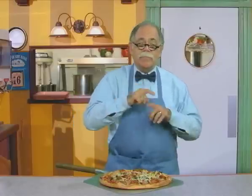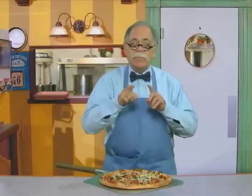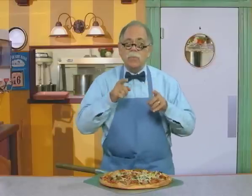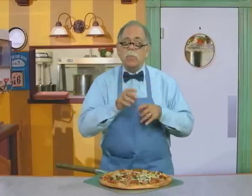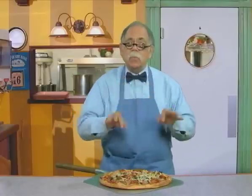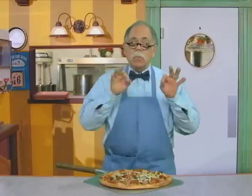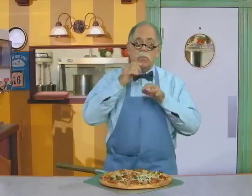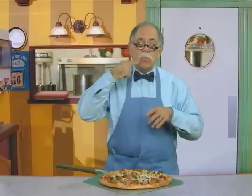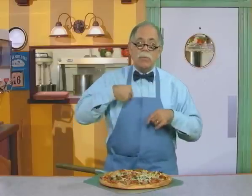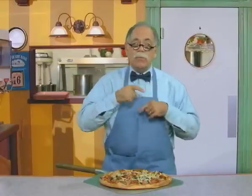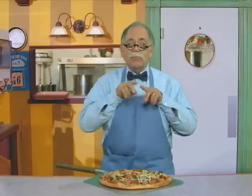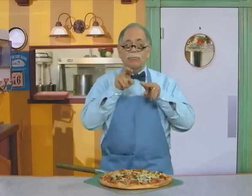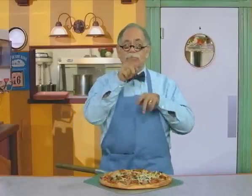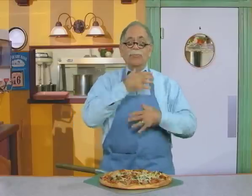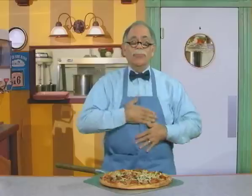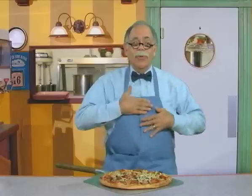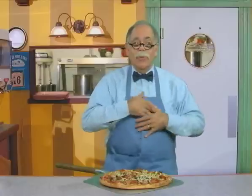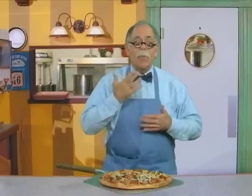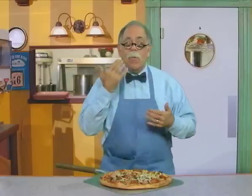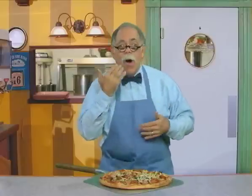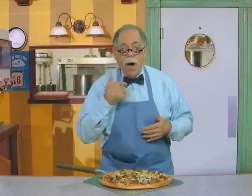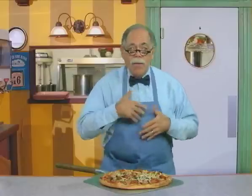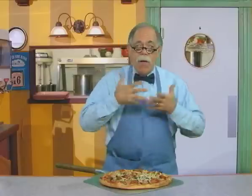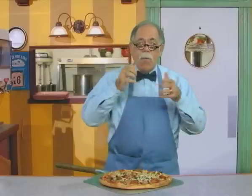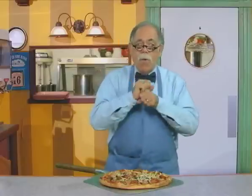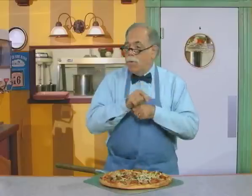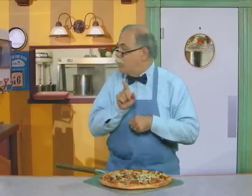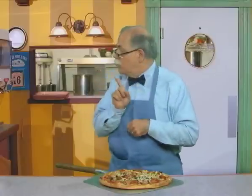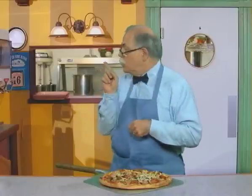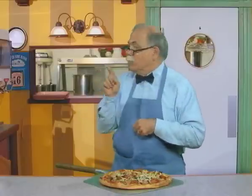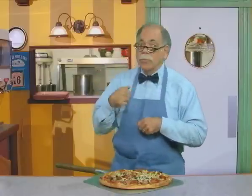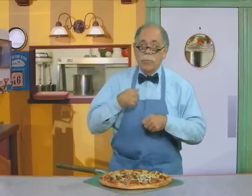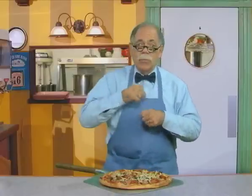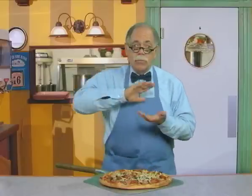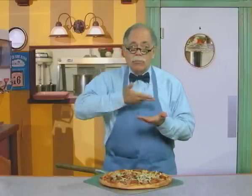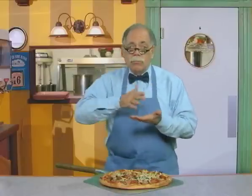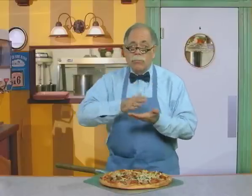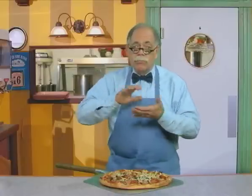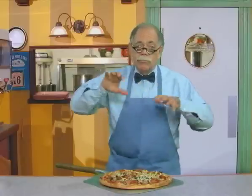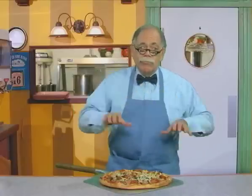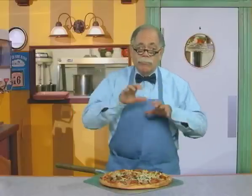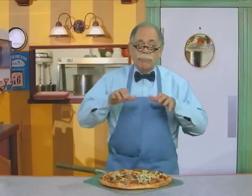IT'S IMPORTANT FOR ME TO SEE YOU SIT AND ENJOY PIZZA. BUT IT TAKES A LOT OF PREPARATION AND COOKING,